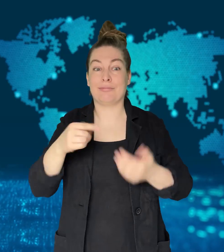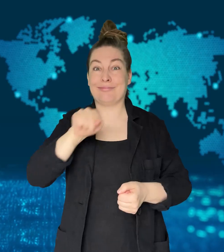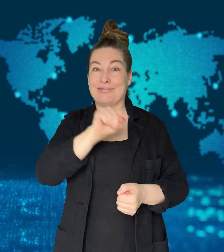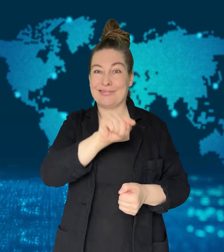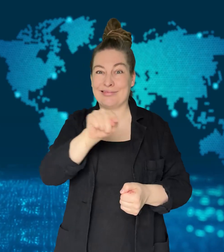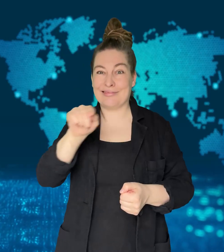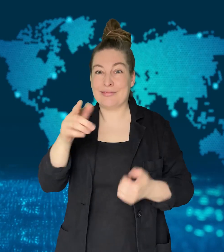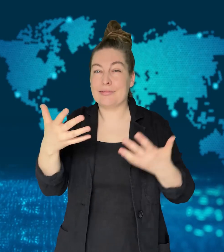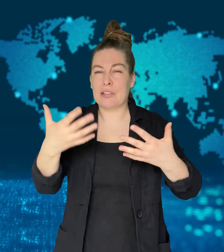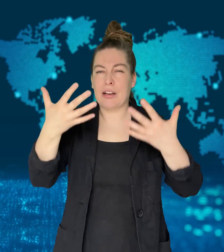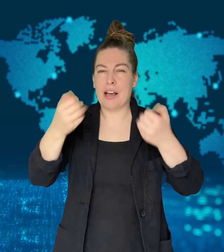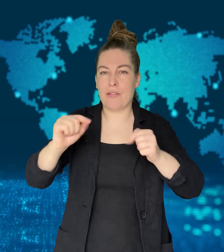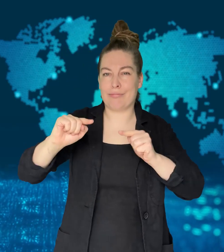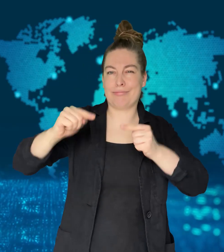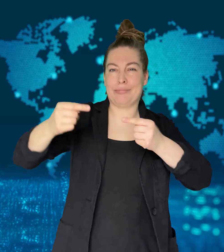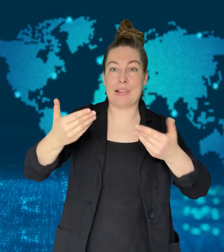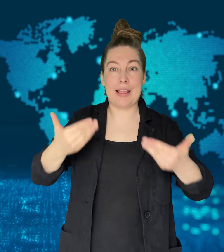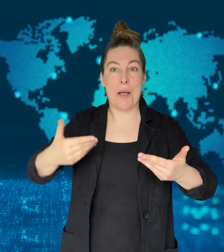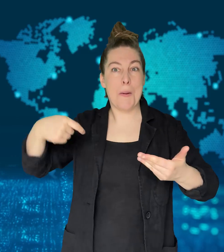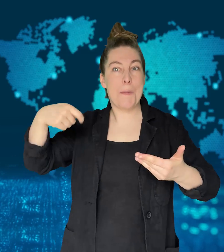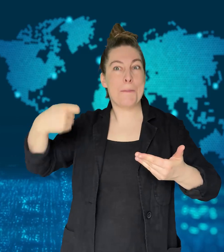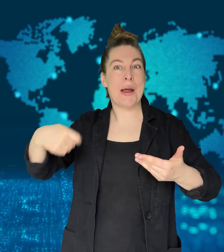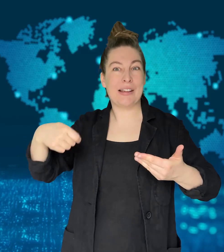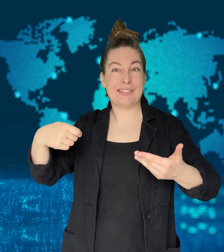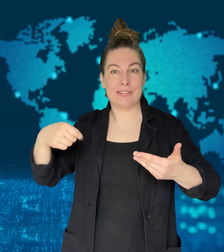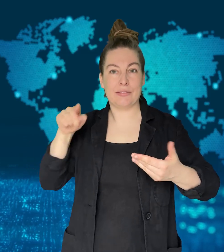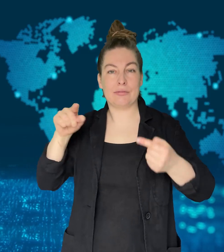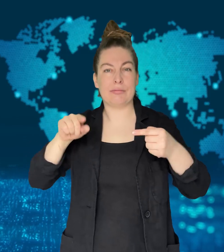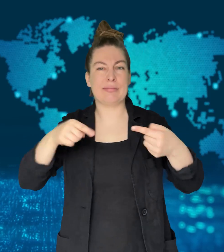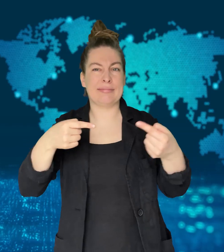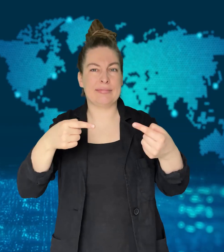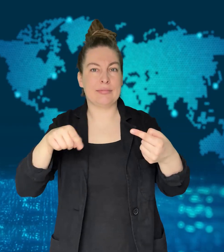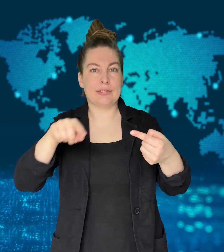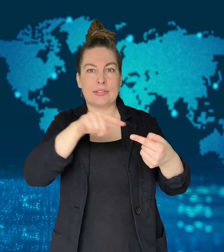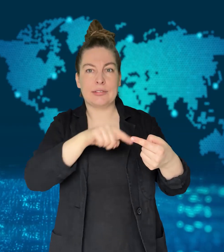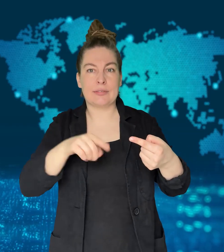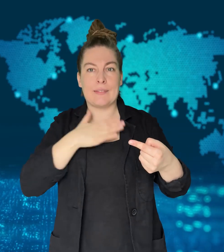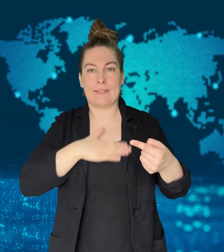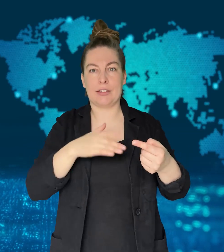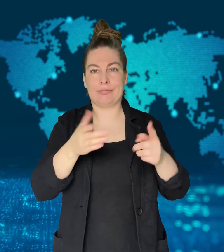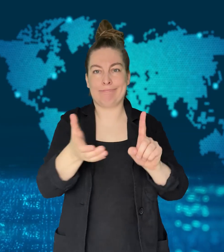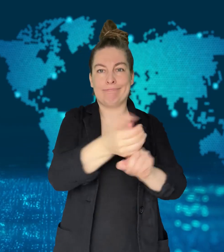has been a crackdown on opposition figures in the country.